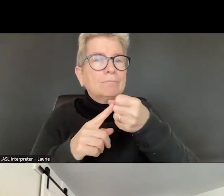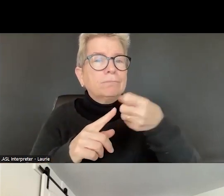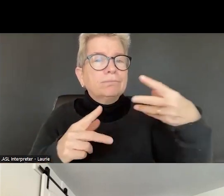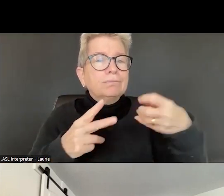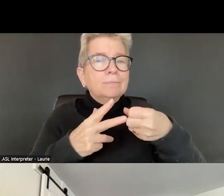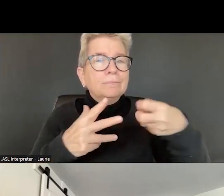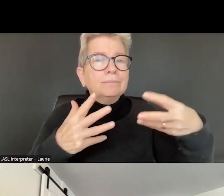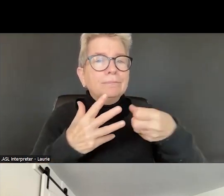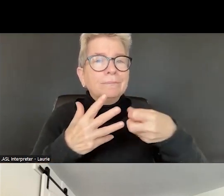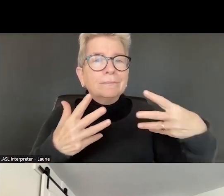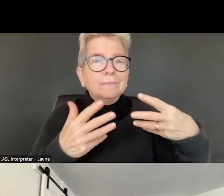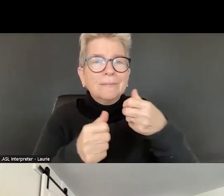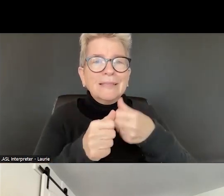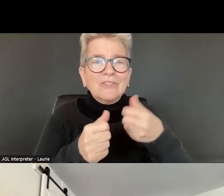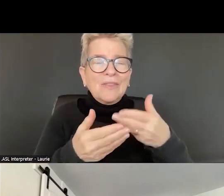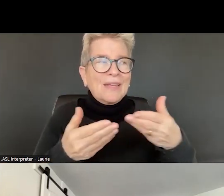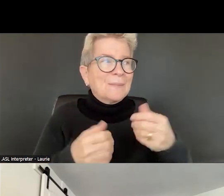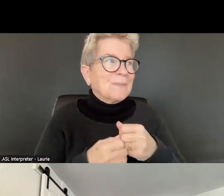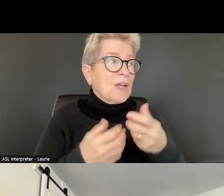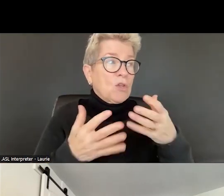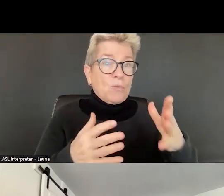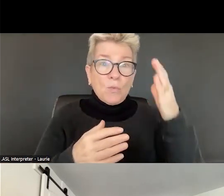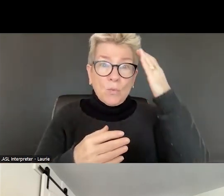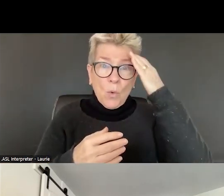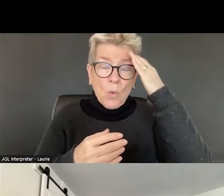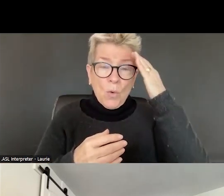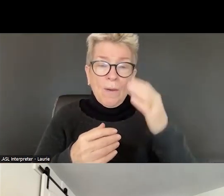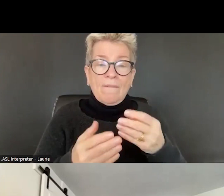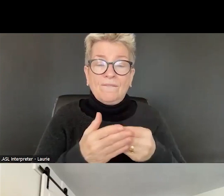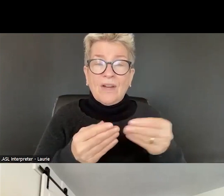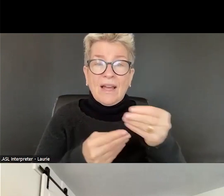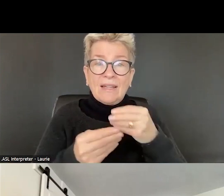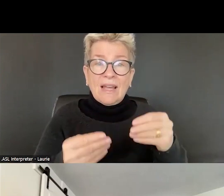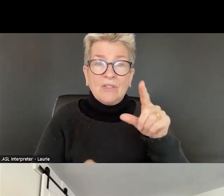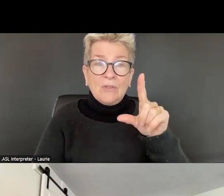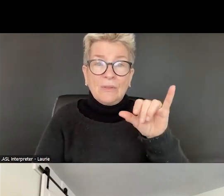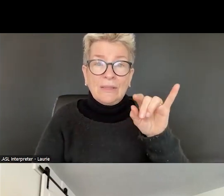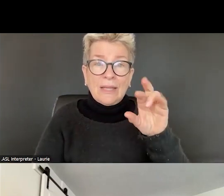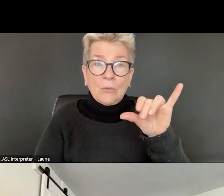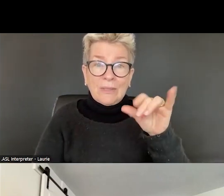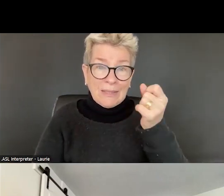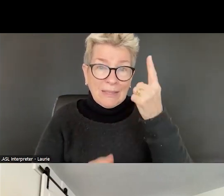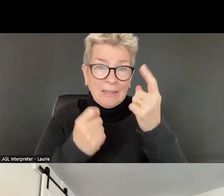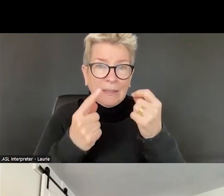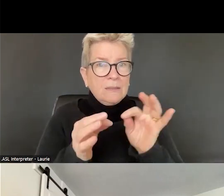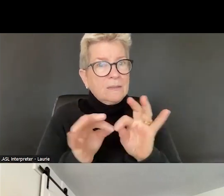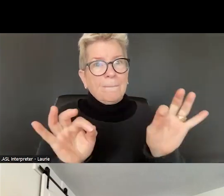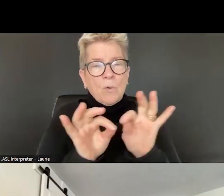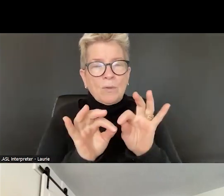So as most of you know, financial literacy is really important especially for young people as